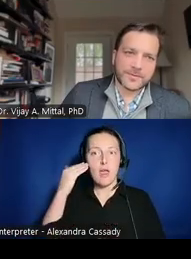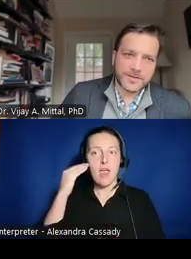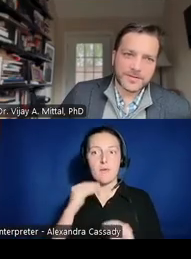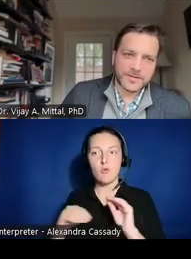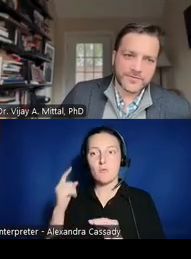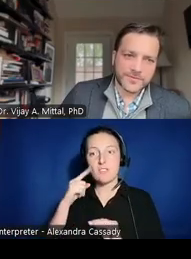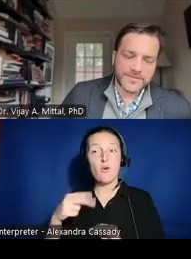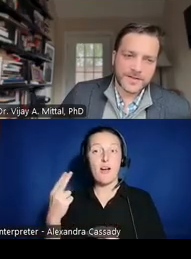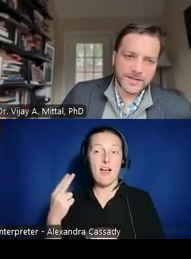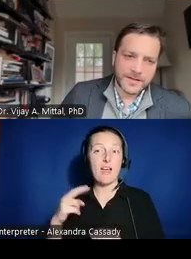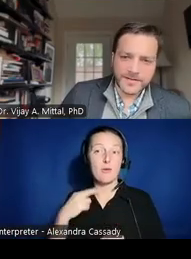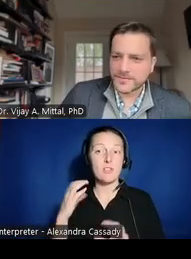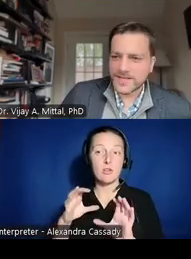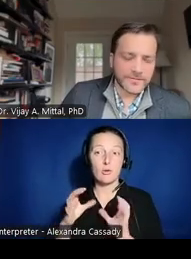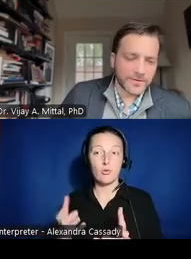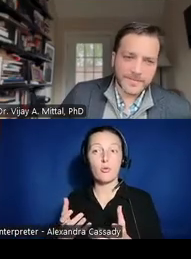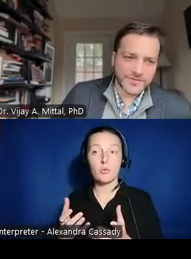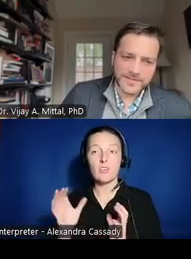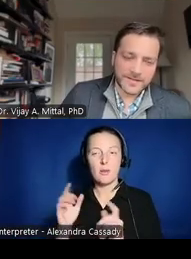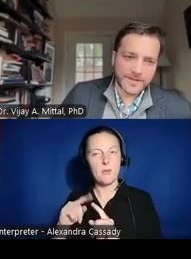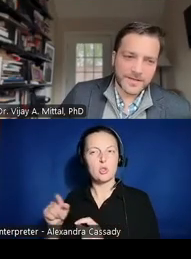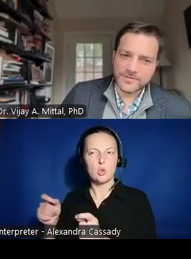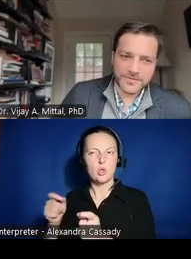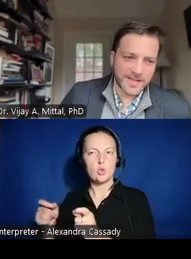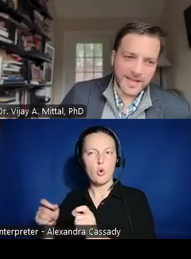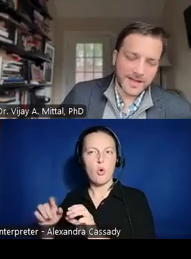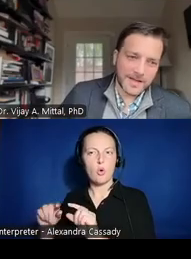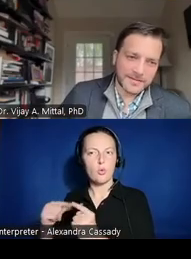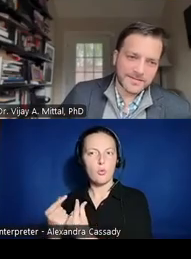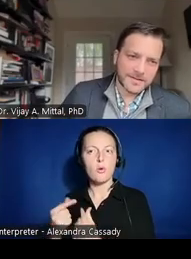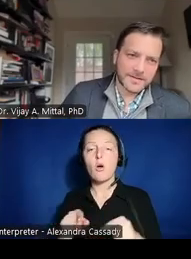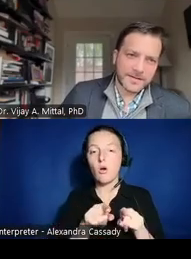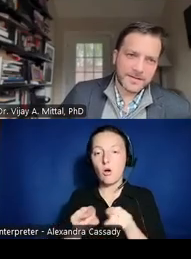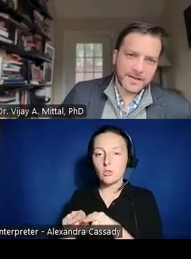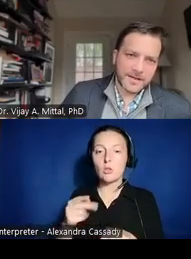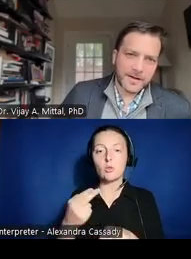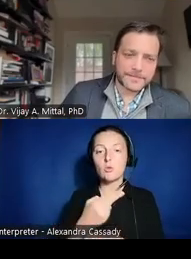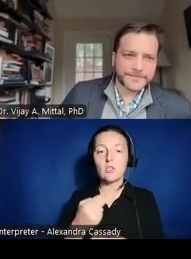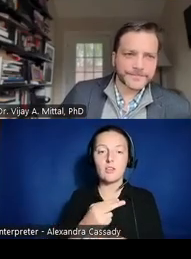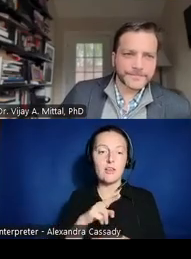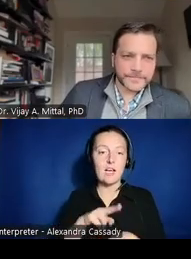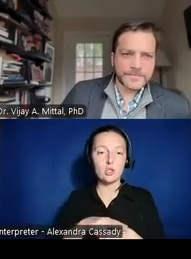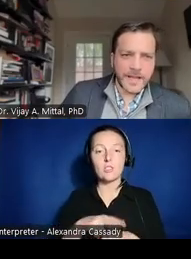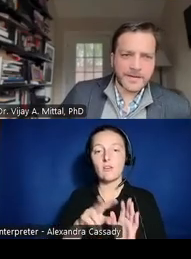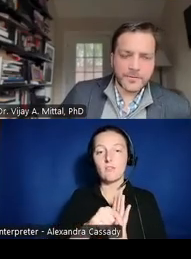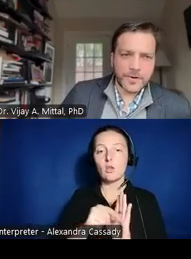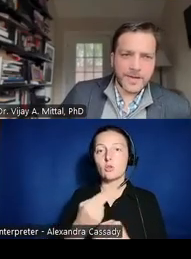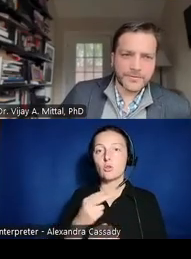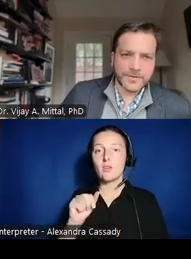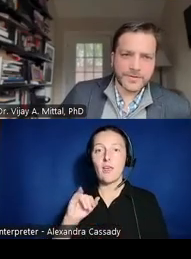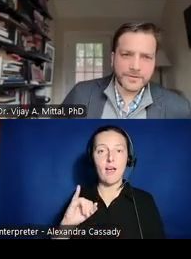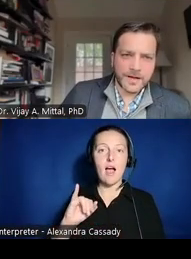compared to controls. Also taken from naturalistic videos using AI methods. Um and we have good